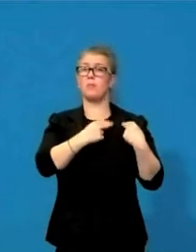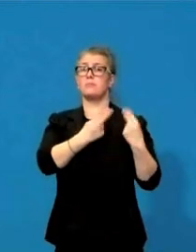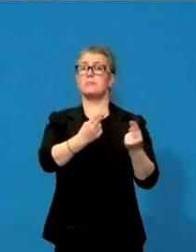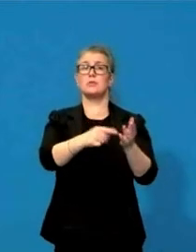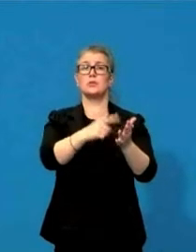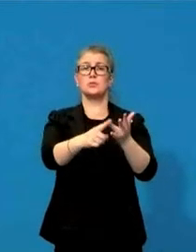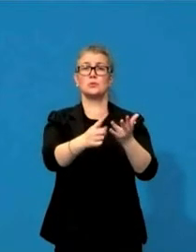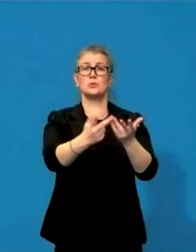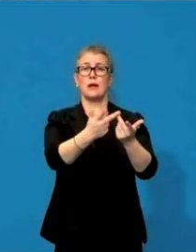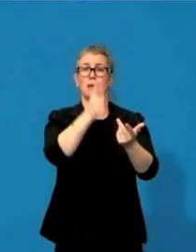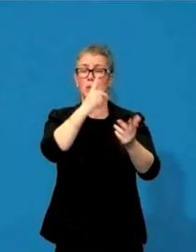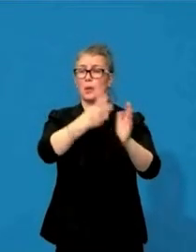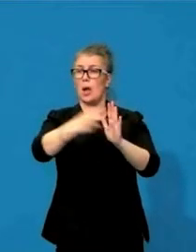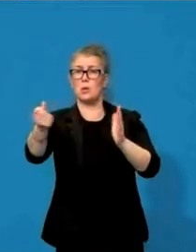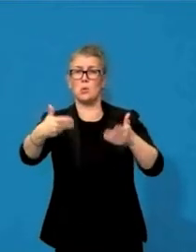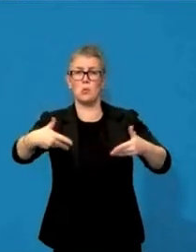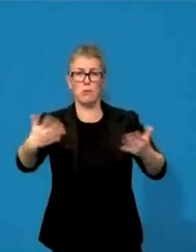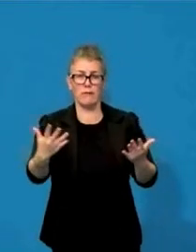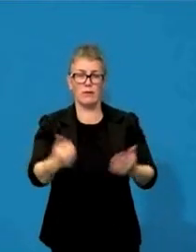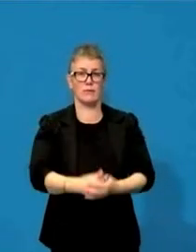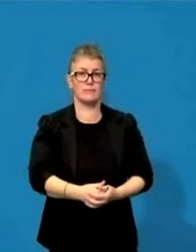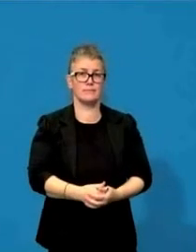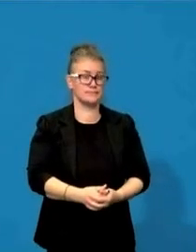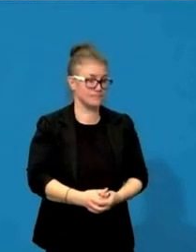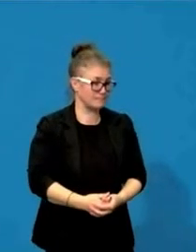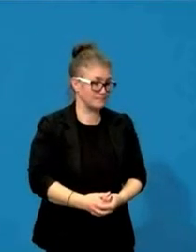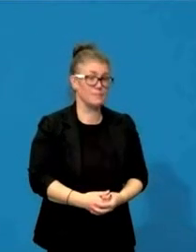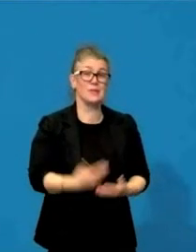Thank you. MS HAND: Just on that, we need to build the resources to be able to -